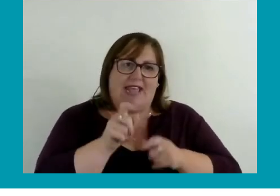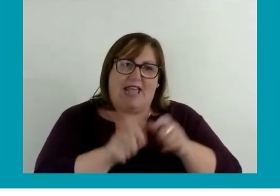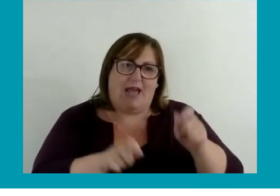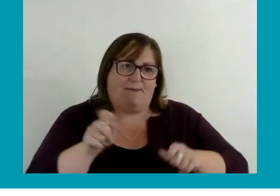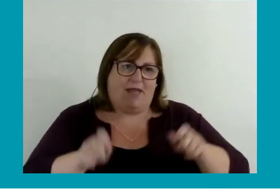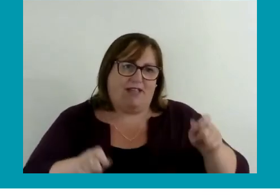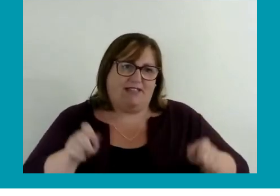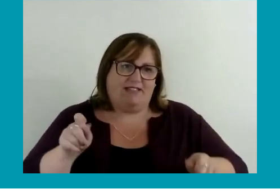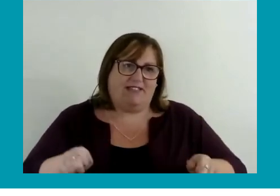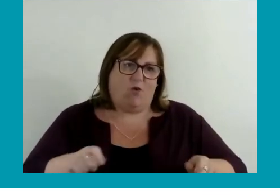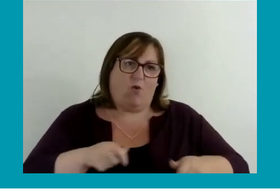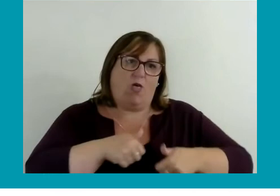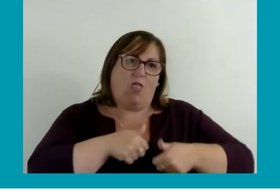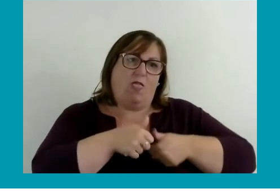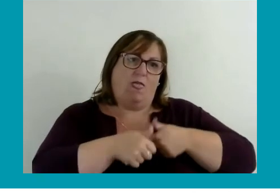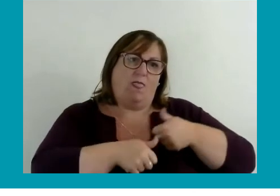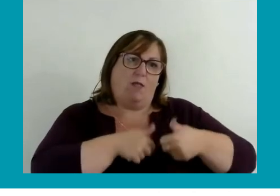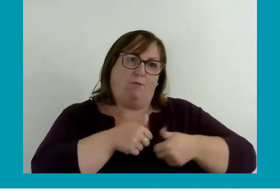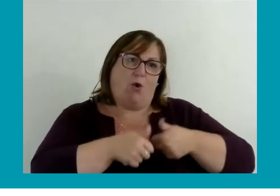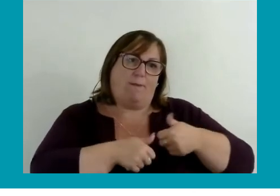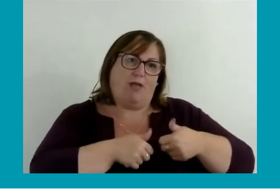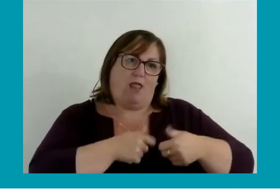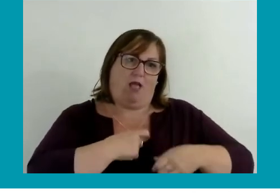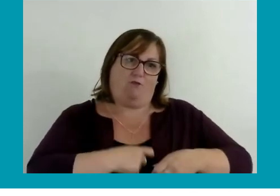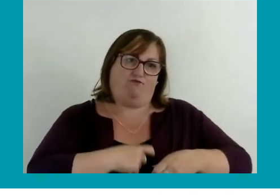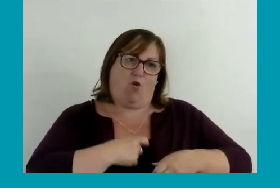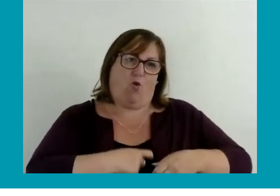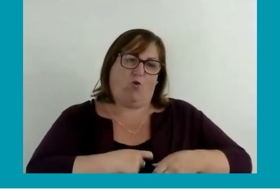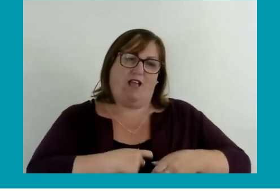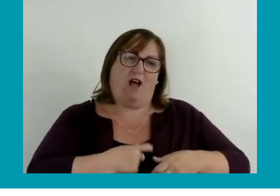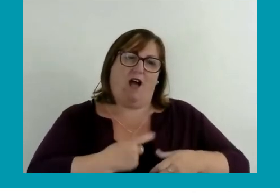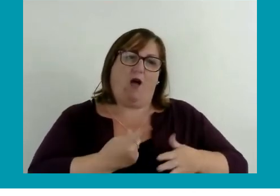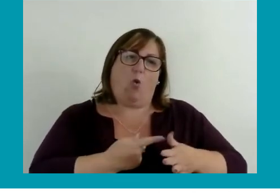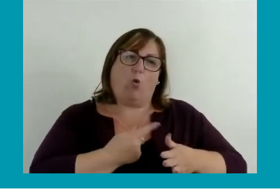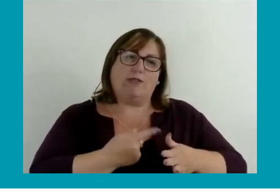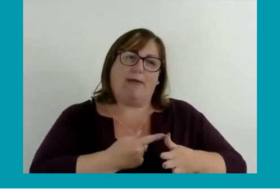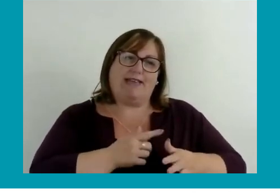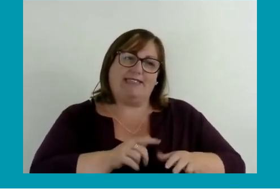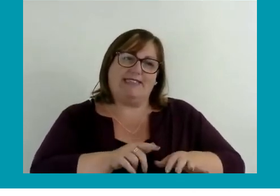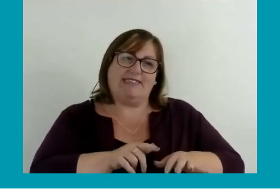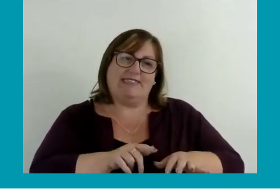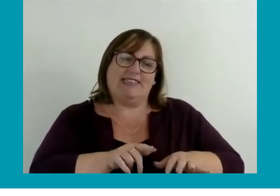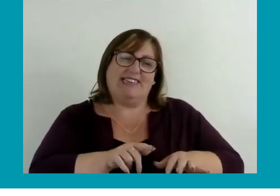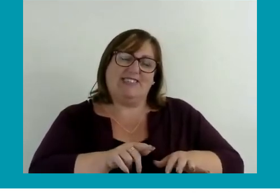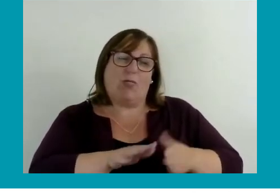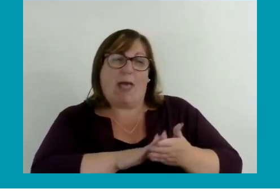are more automated so there might not be someone looking at your specific application so don't be